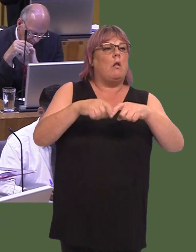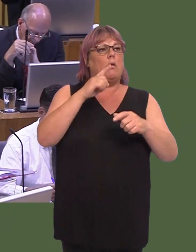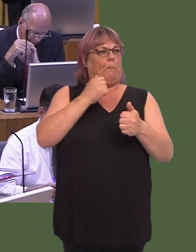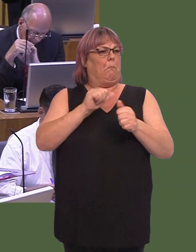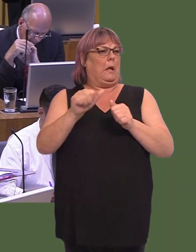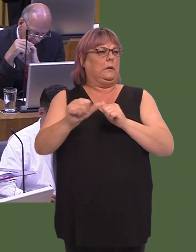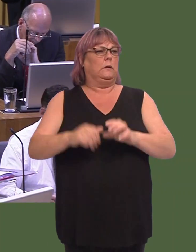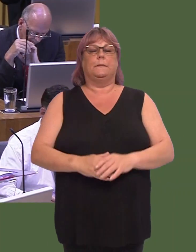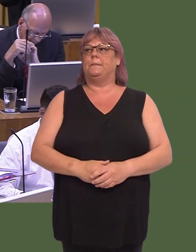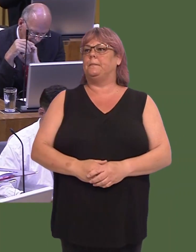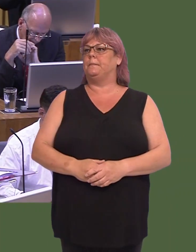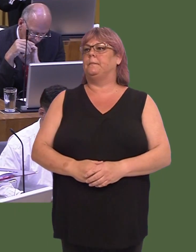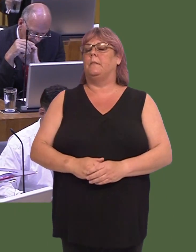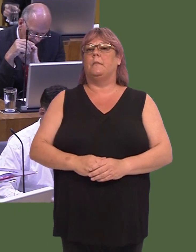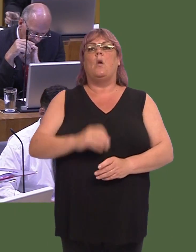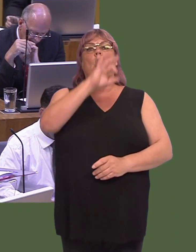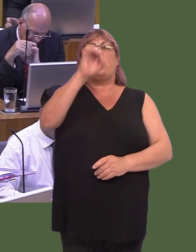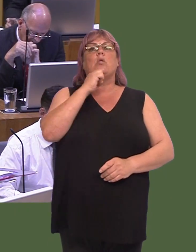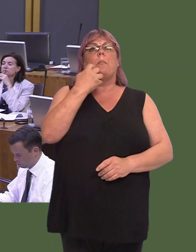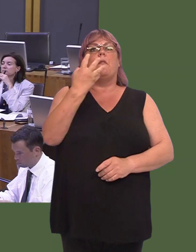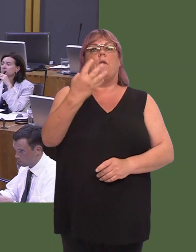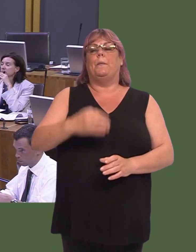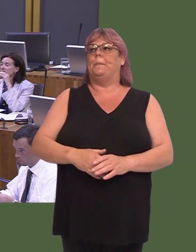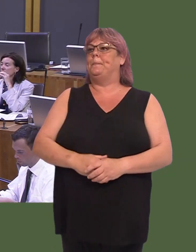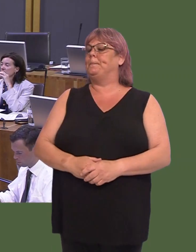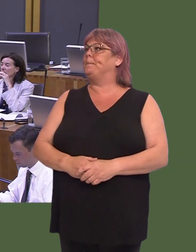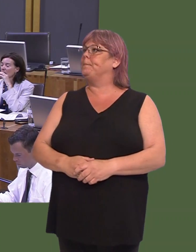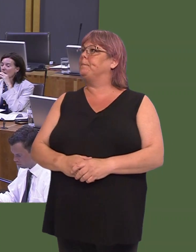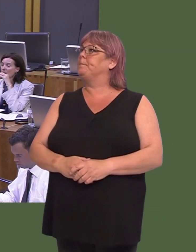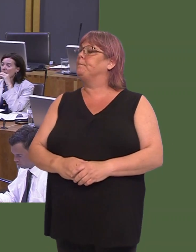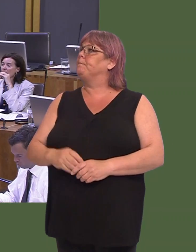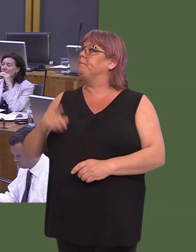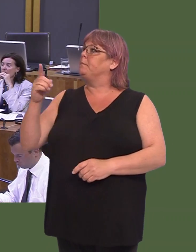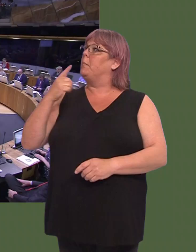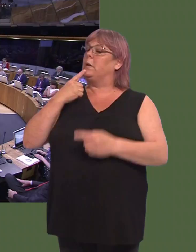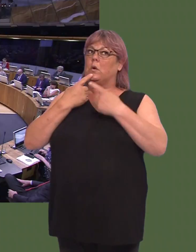for cycles I think is something to be welcomed. Jane Hutt AM: 4.